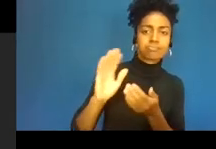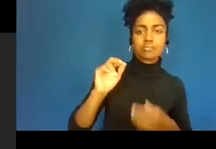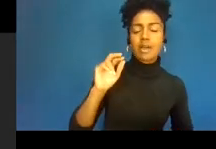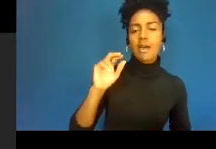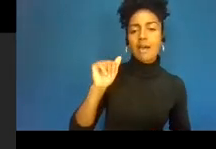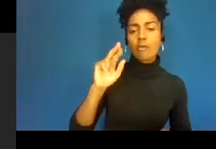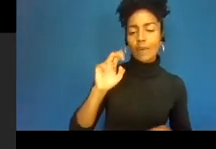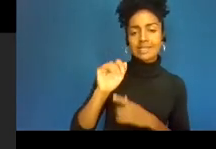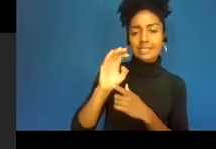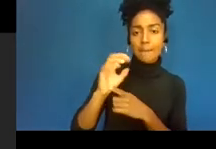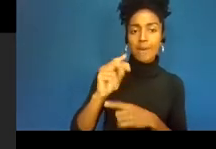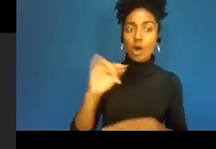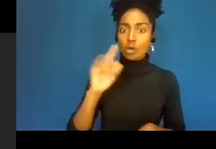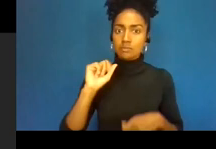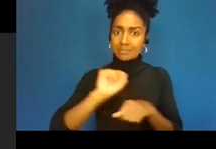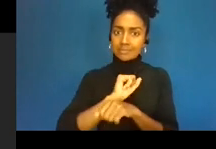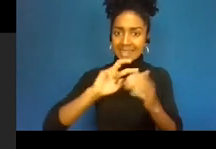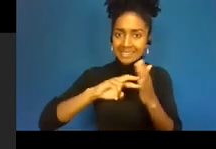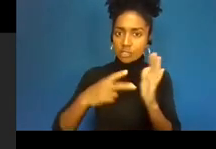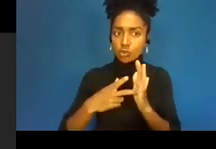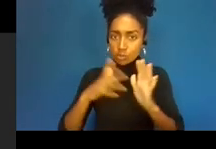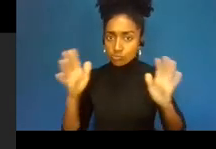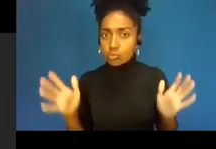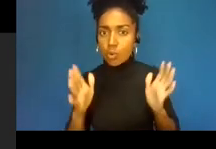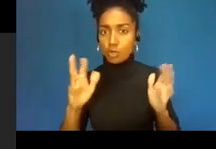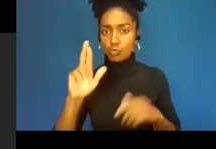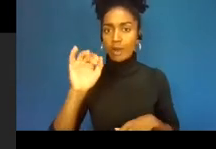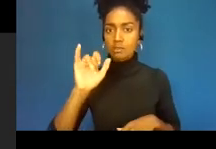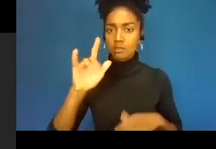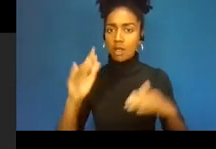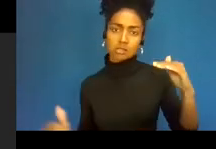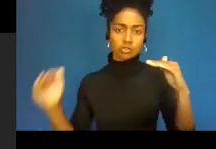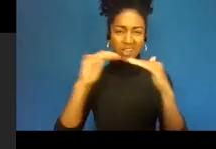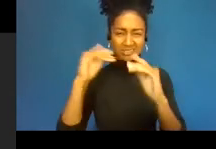Opposite the statement on the screen from the NEA